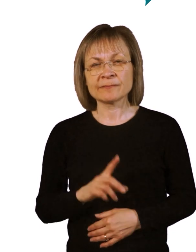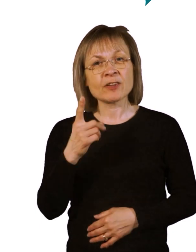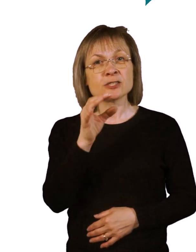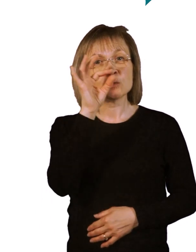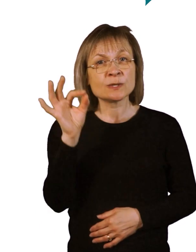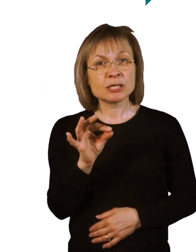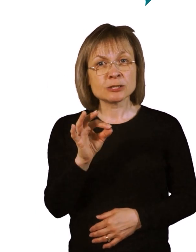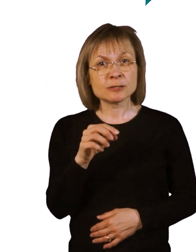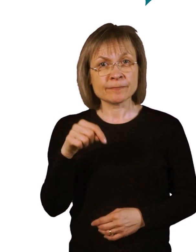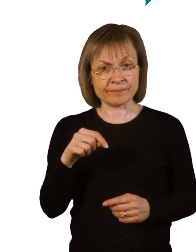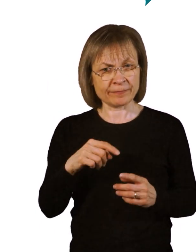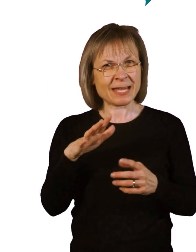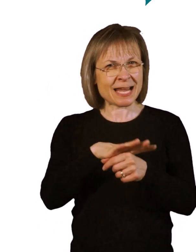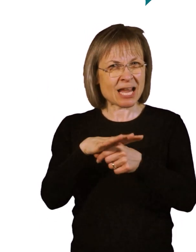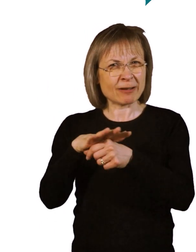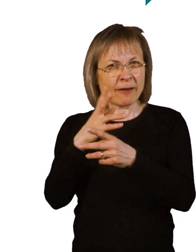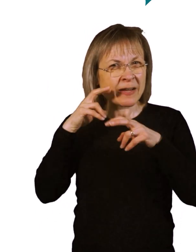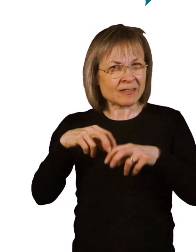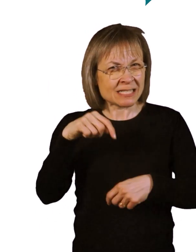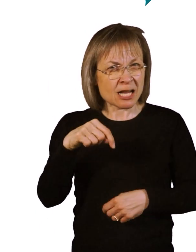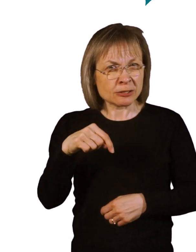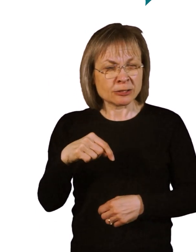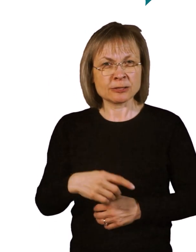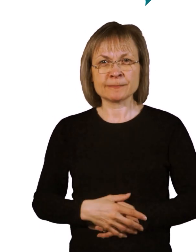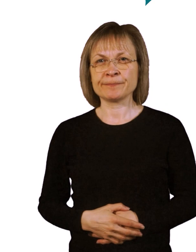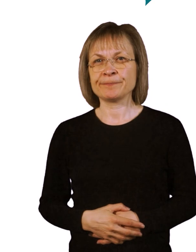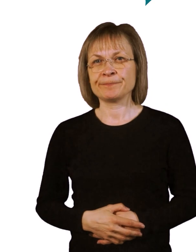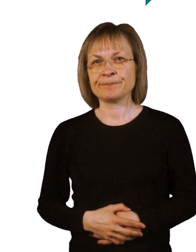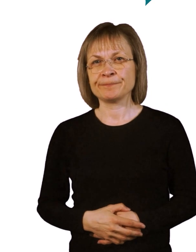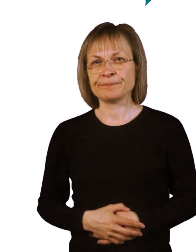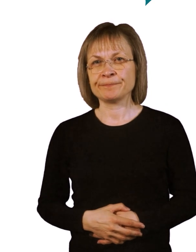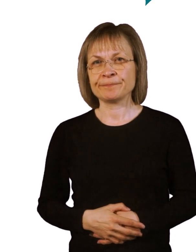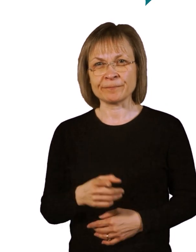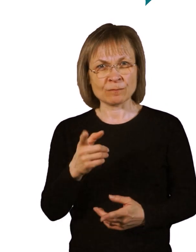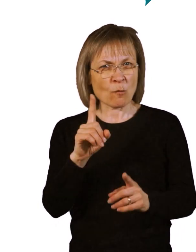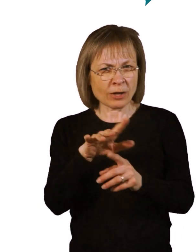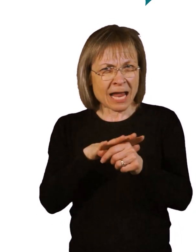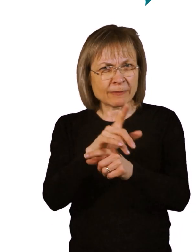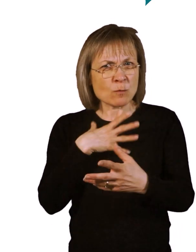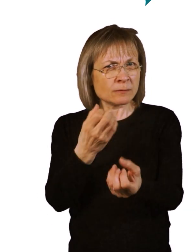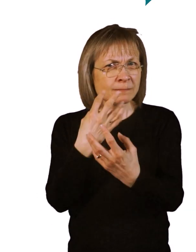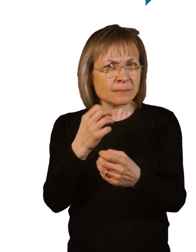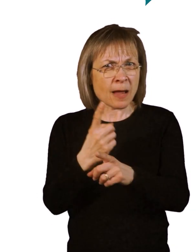Our first question is thinking about the Inquiry's key areas of investigation, what would you like to tell us about